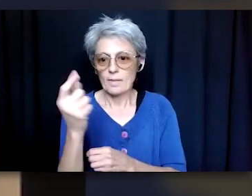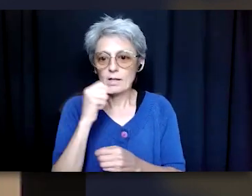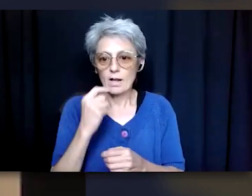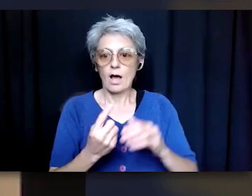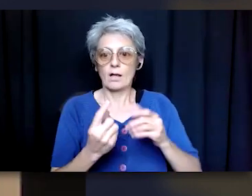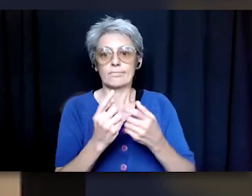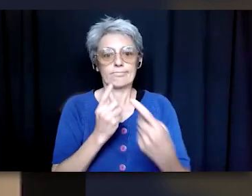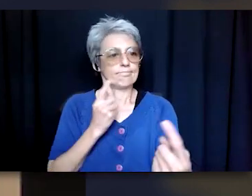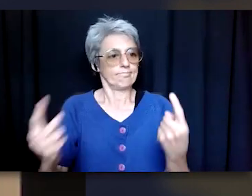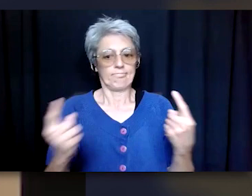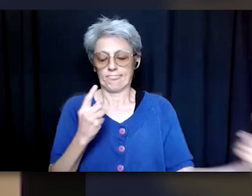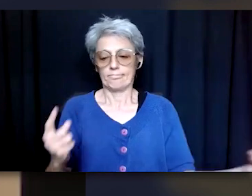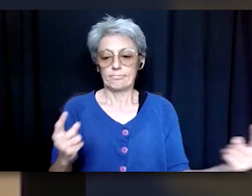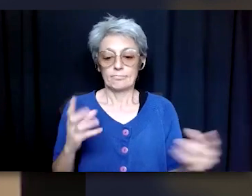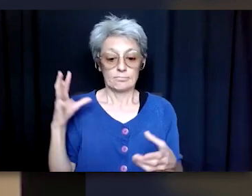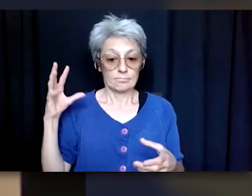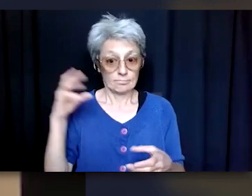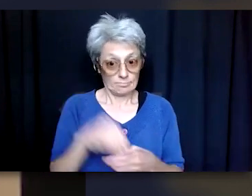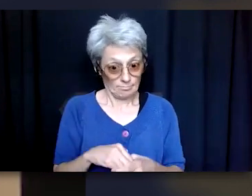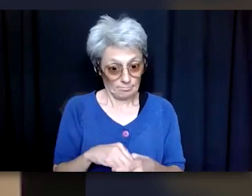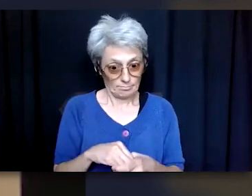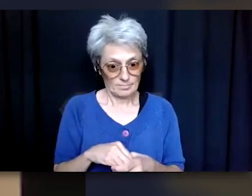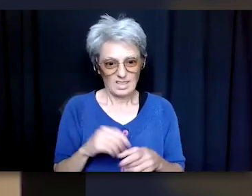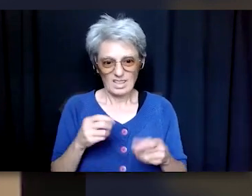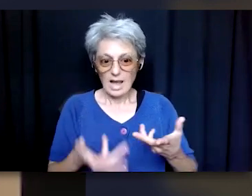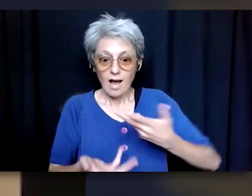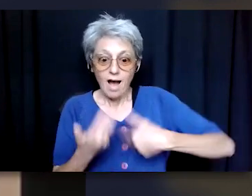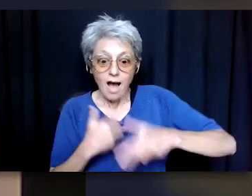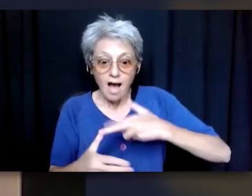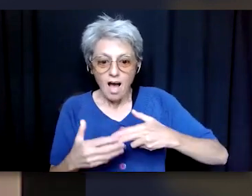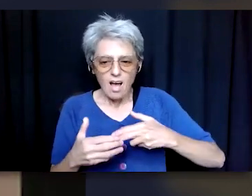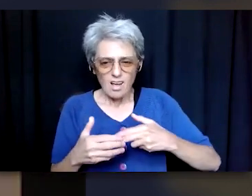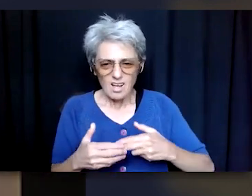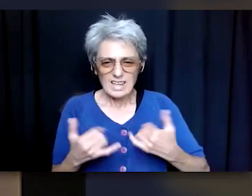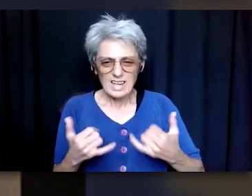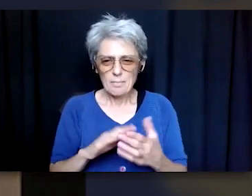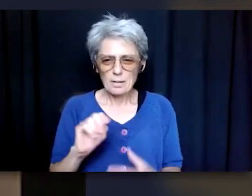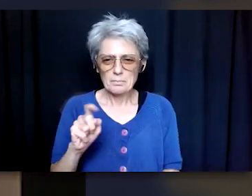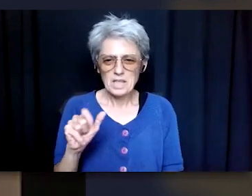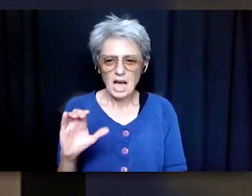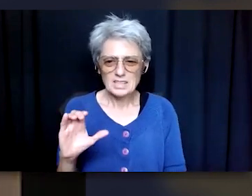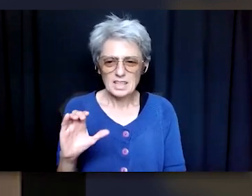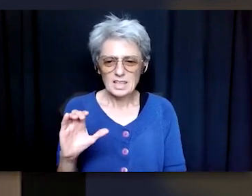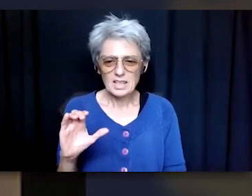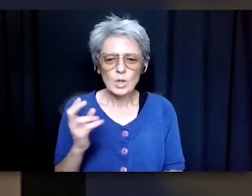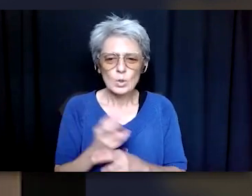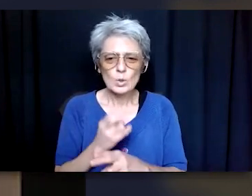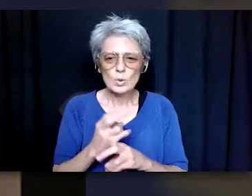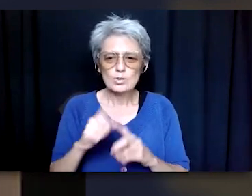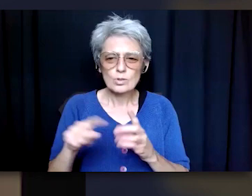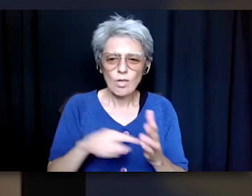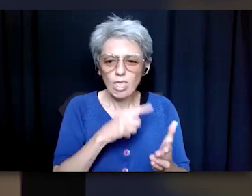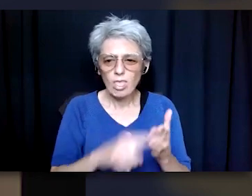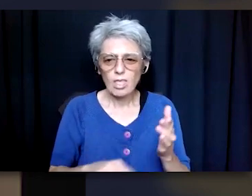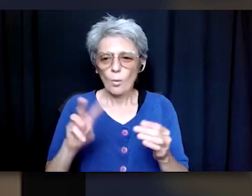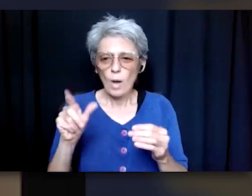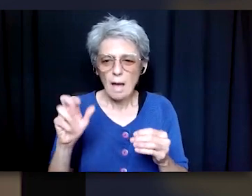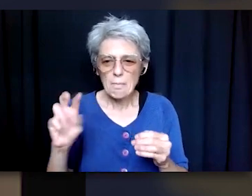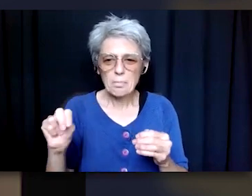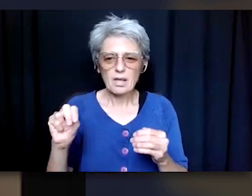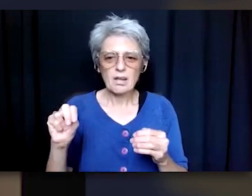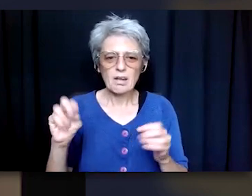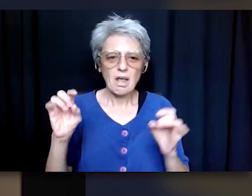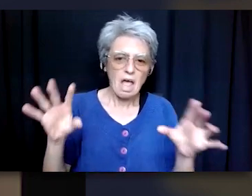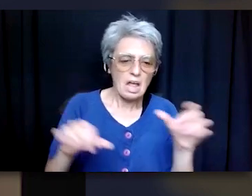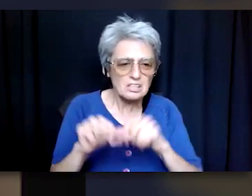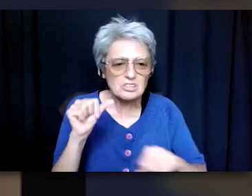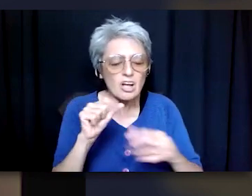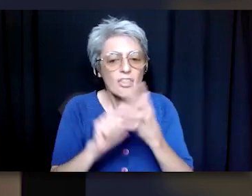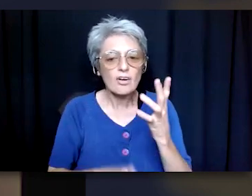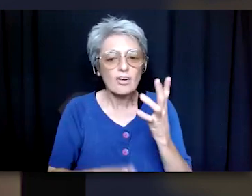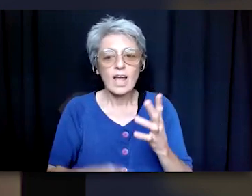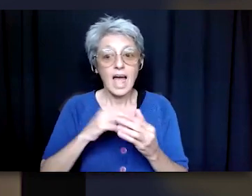of starts to become toxic and weaponized and run by disinformation? And that’s the thing. How many